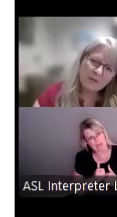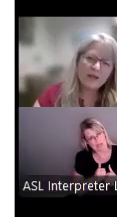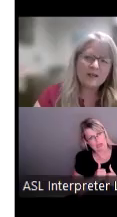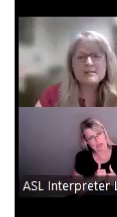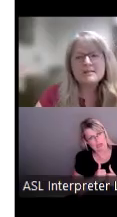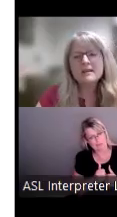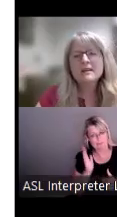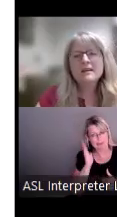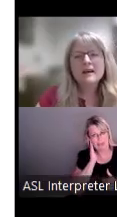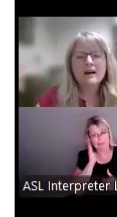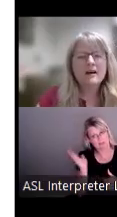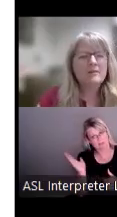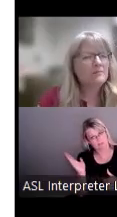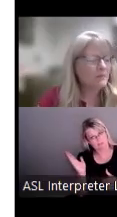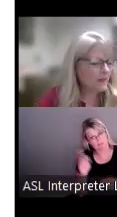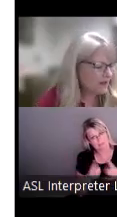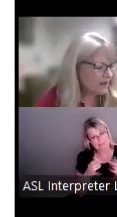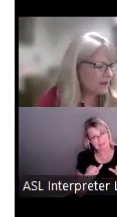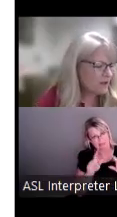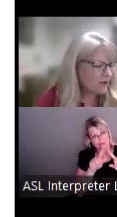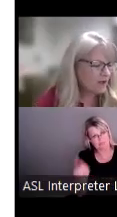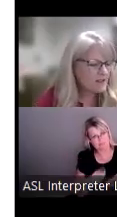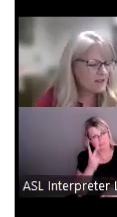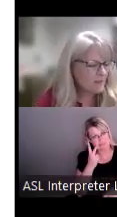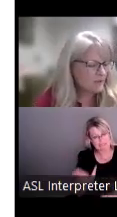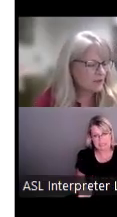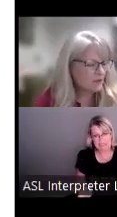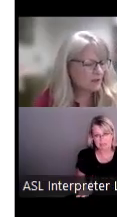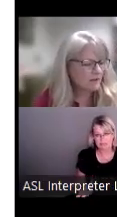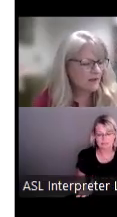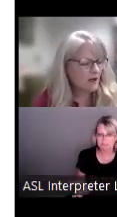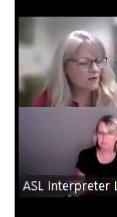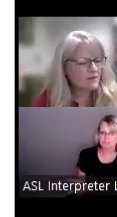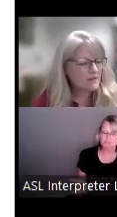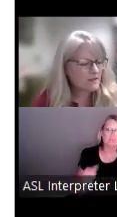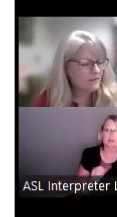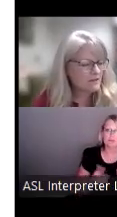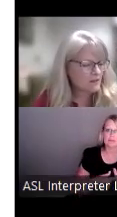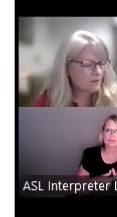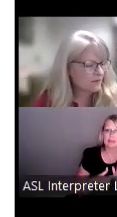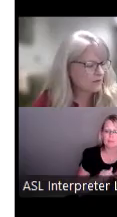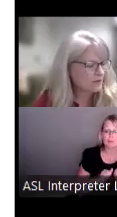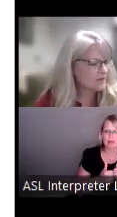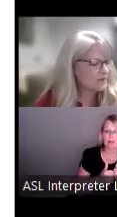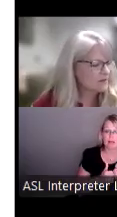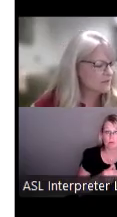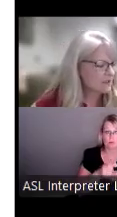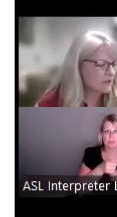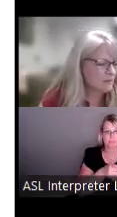sideways? Another example of how this, the vestibular system can